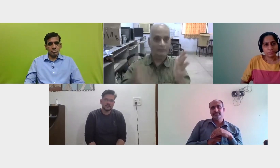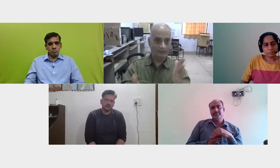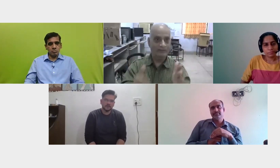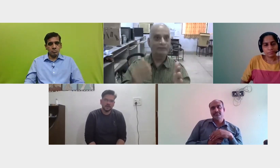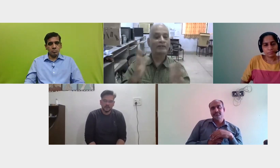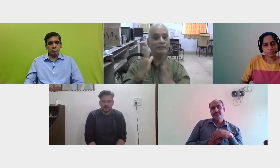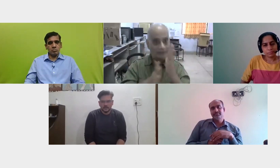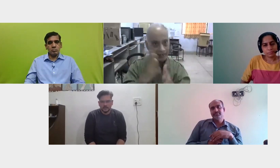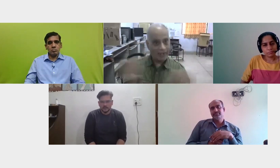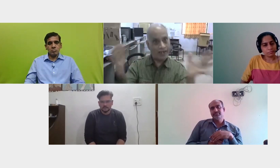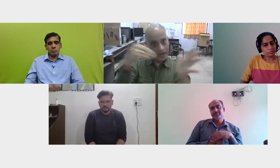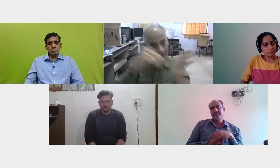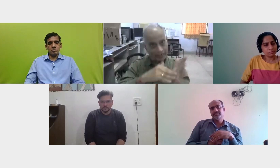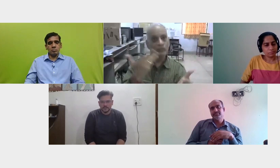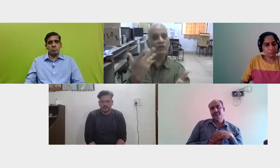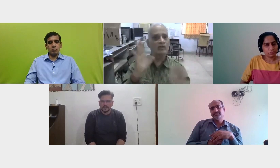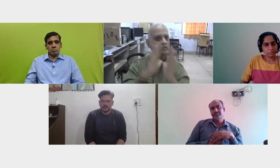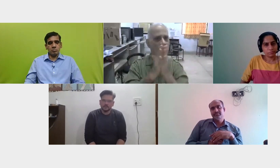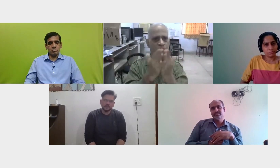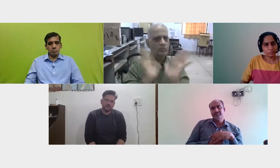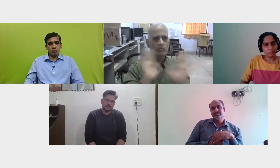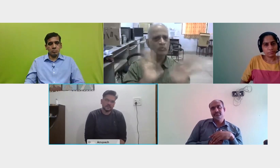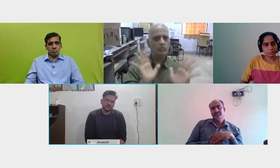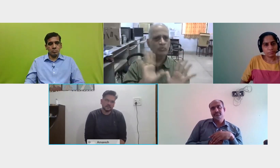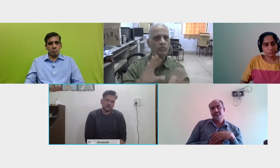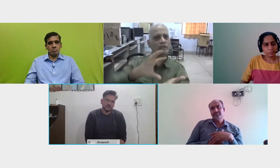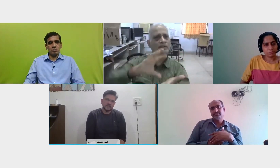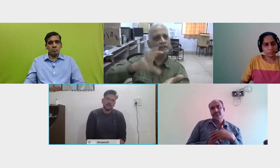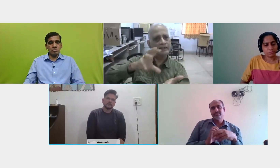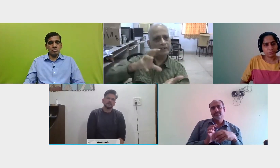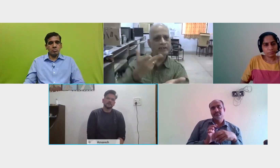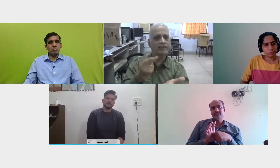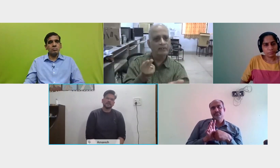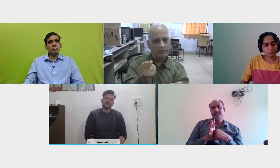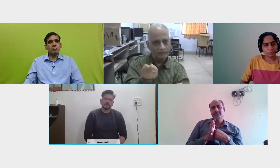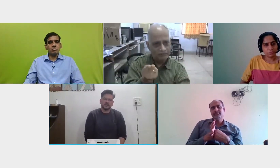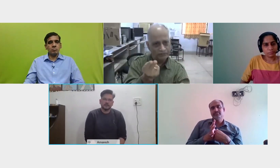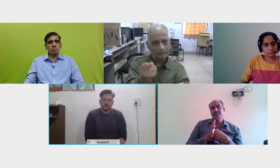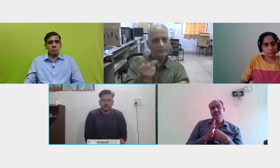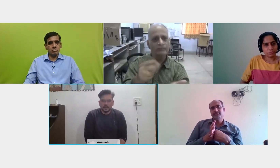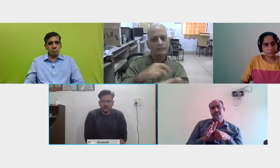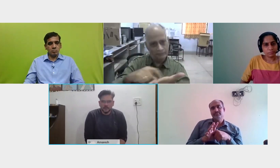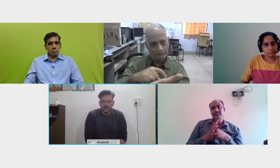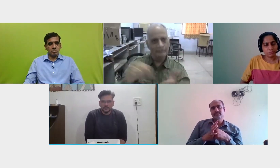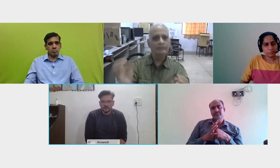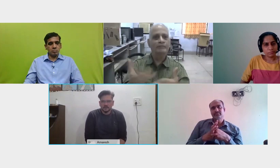So that is how Indian sign language first you know grew in India and later on now we